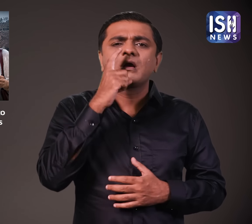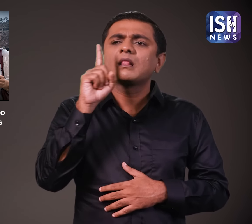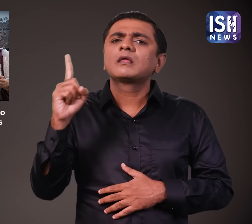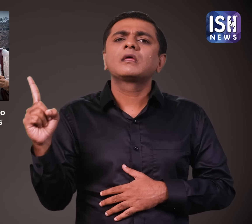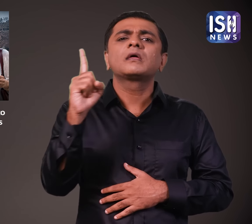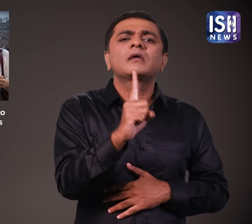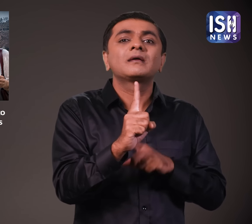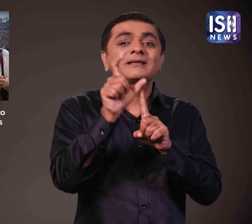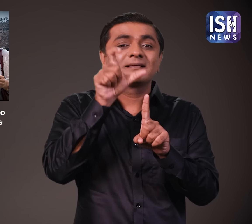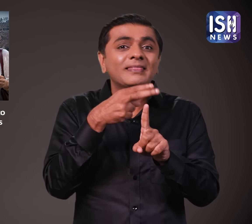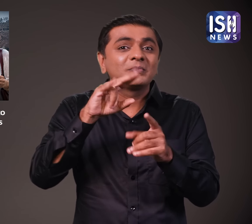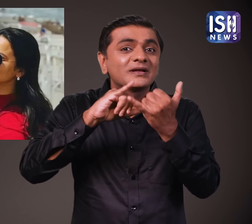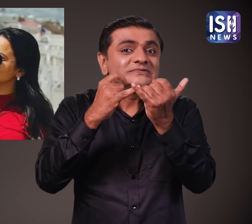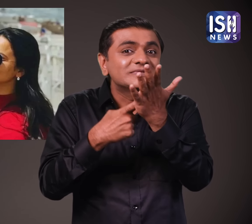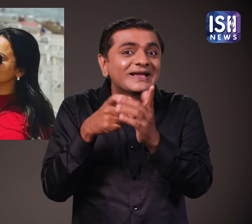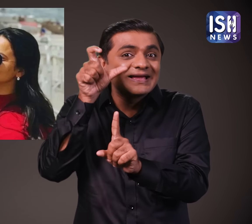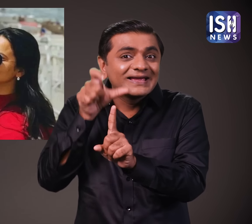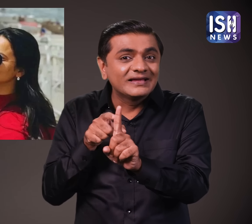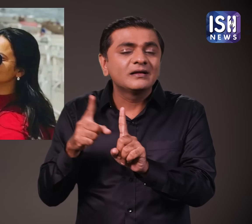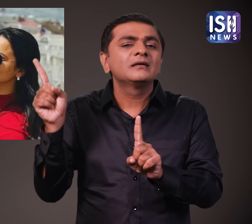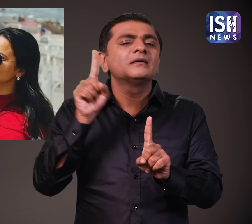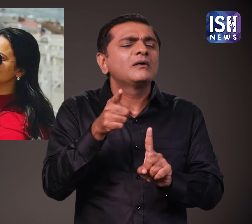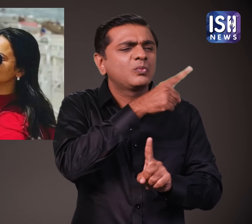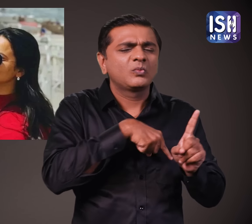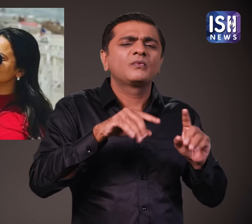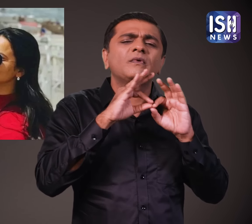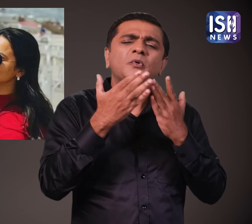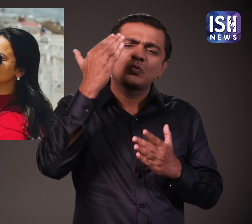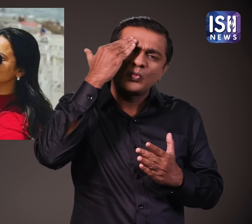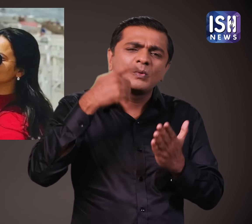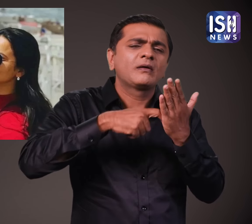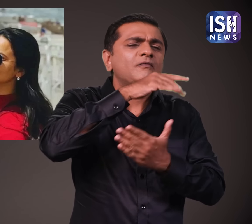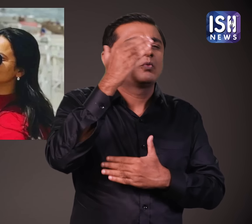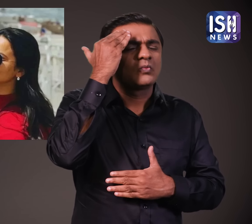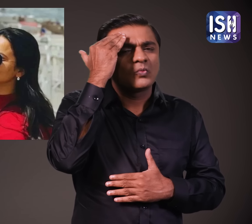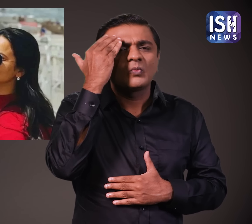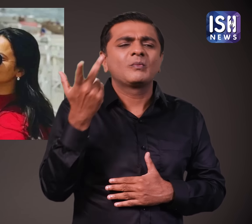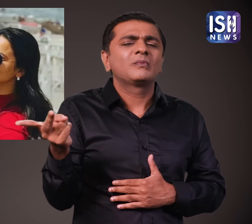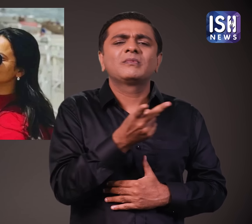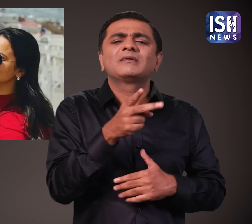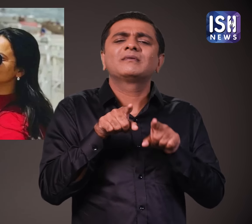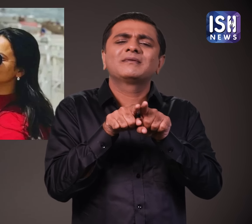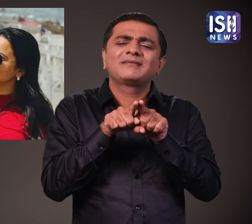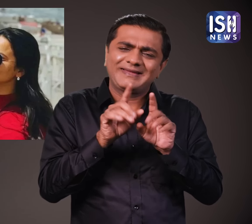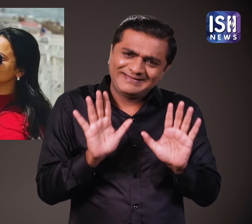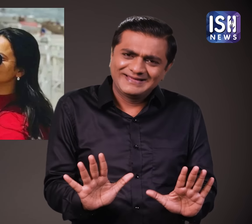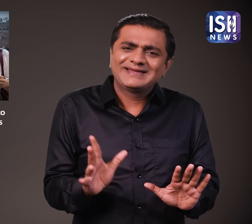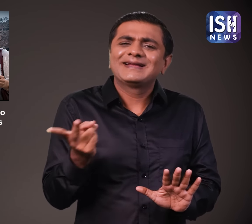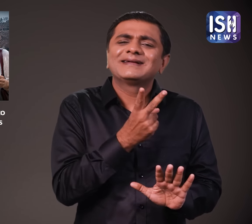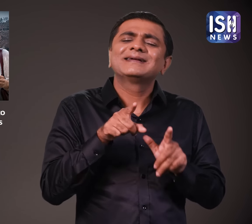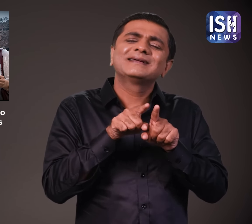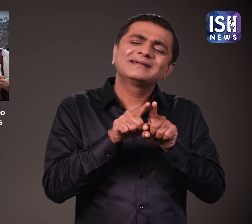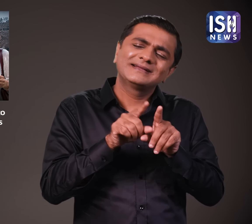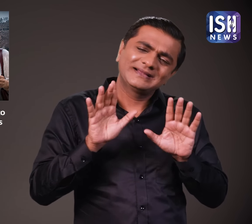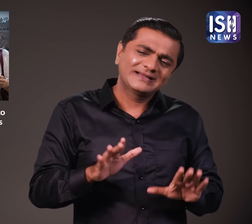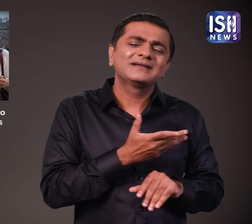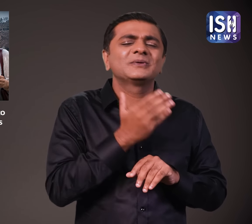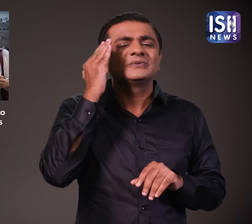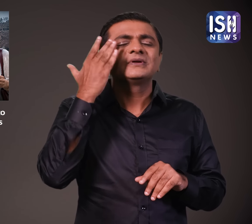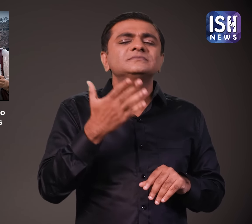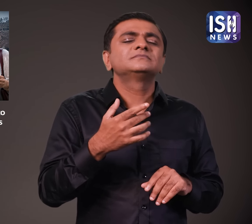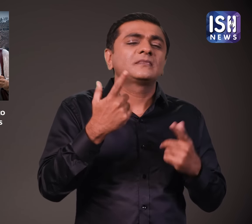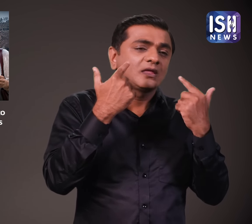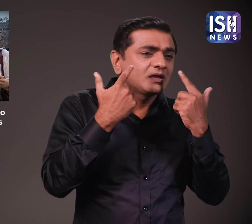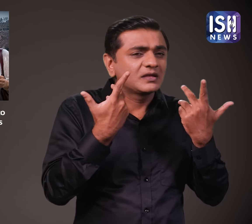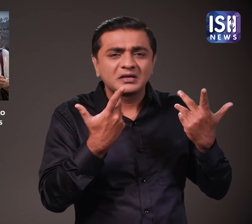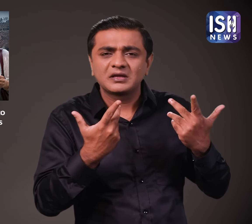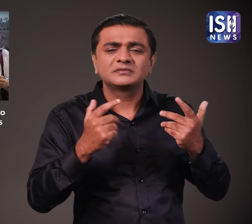Shreya accompanied Shubham's body, and his family and relatives knew her as his girlfriend, who stood with them mourning the loss.